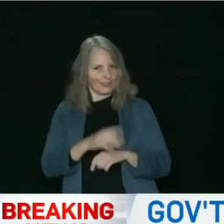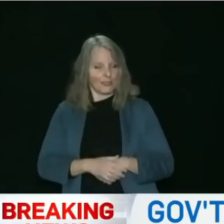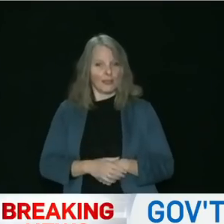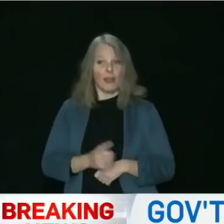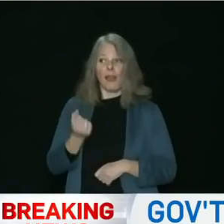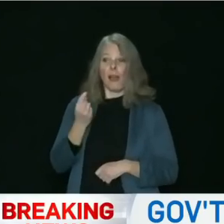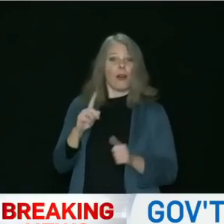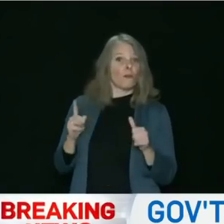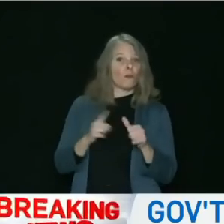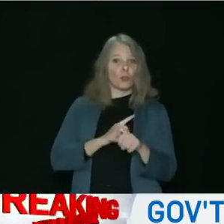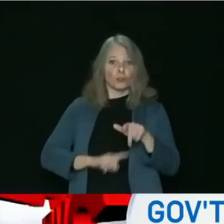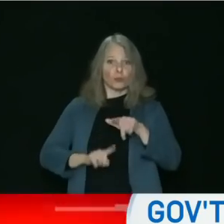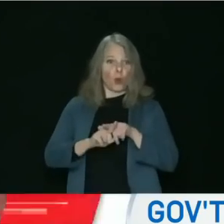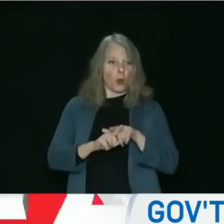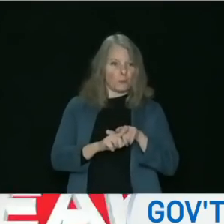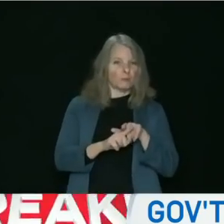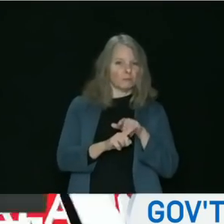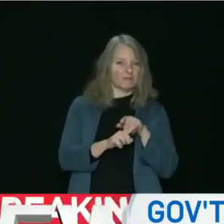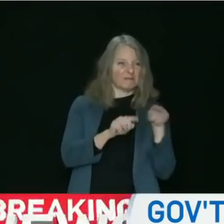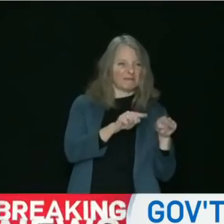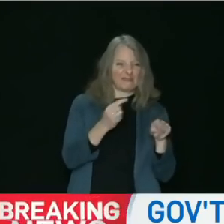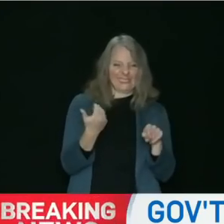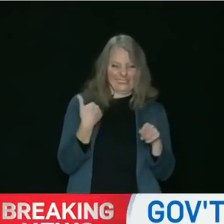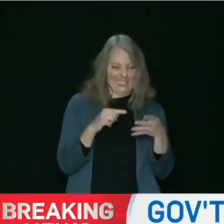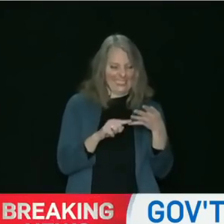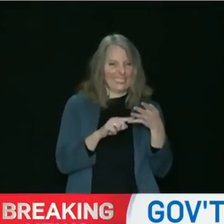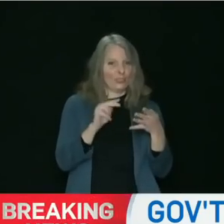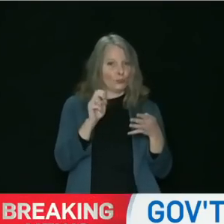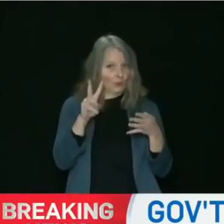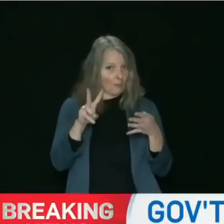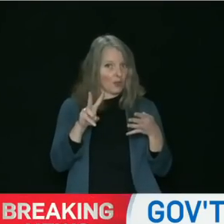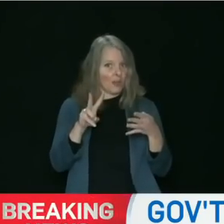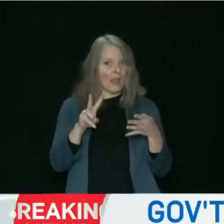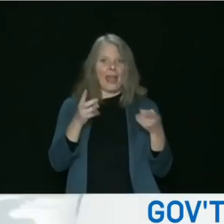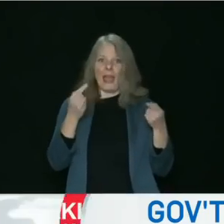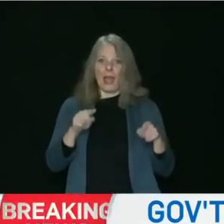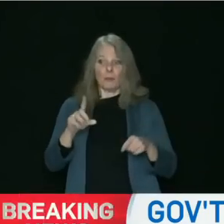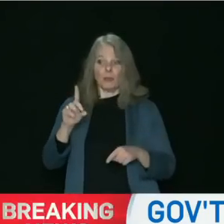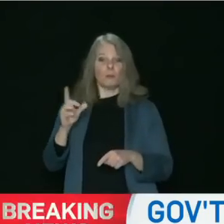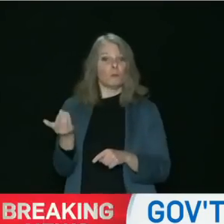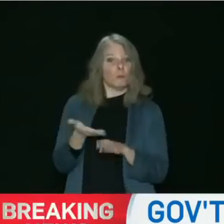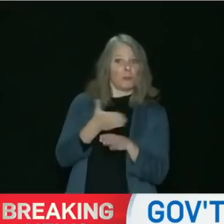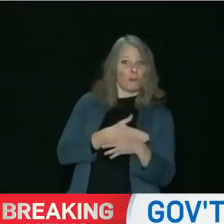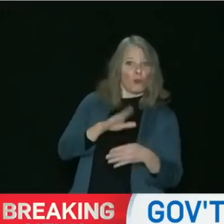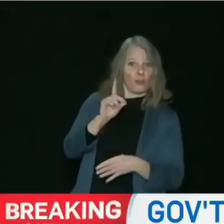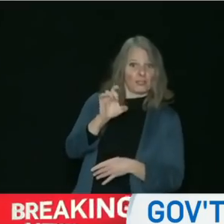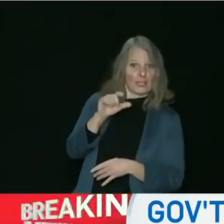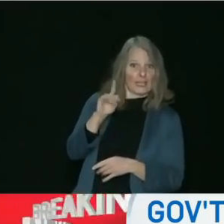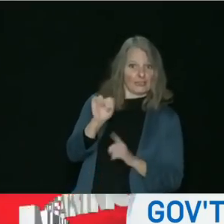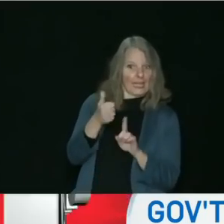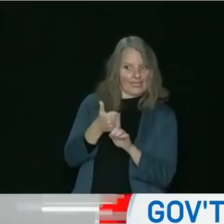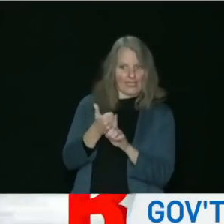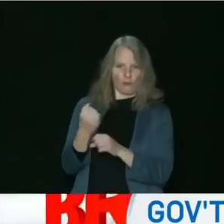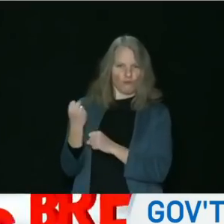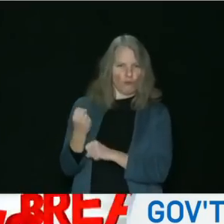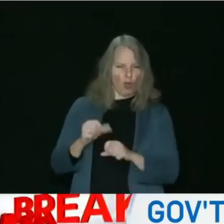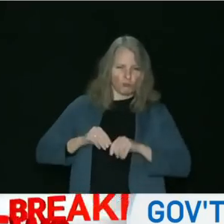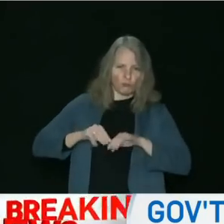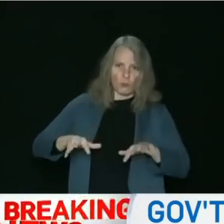IN THE PROPOSAL OF CASES DUE TO OMICRON SHOWN IN THE RED CURVE ON THE RIGHT.